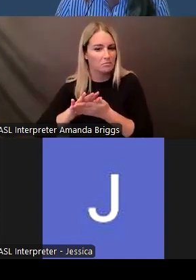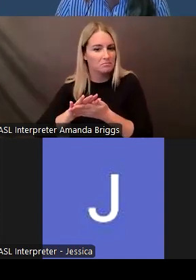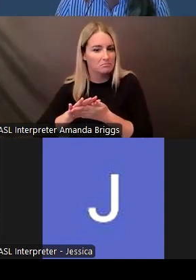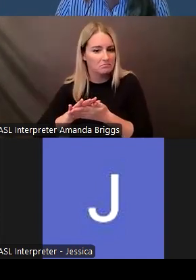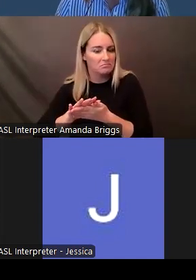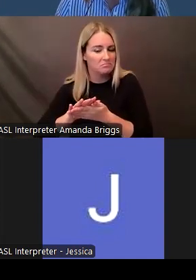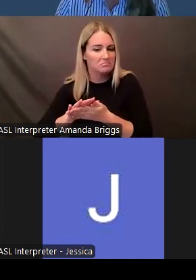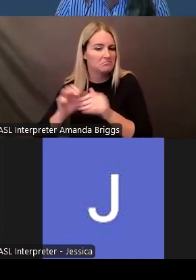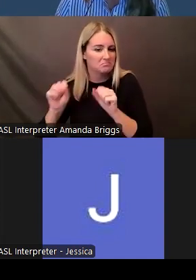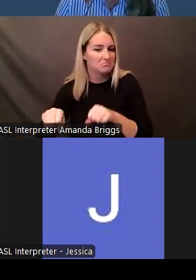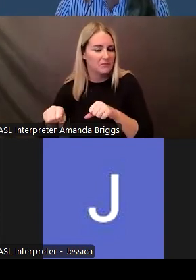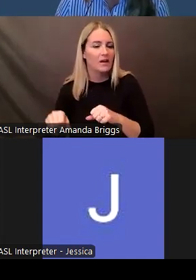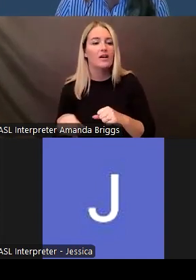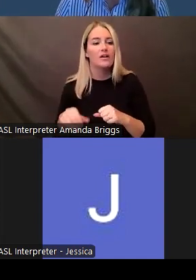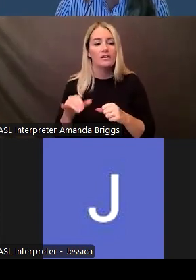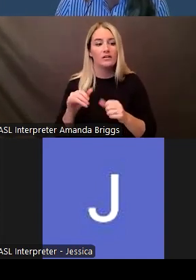So, those will be required to report